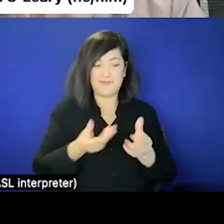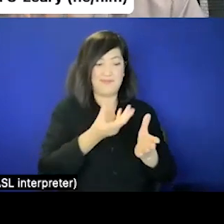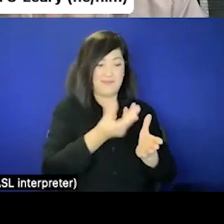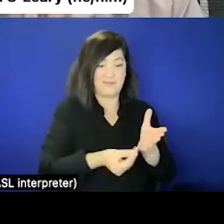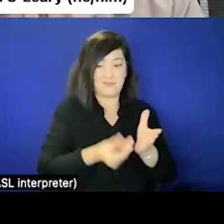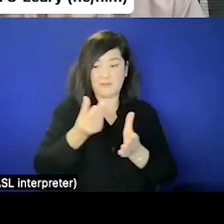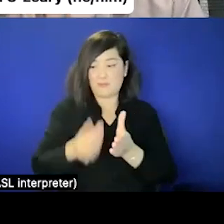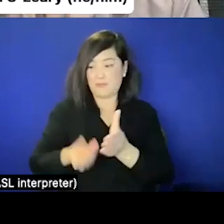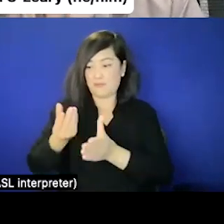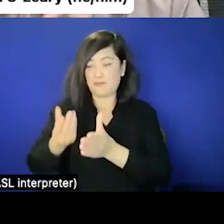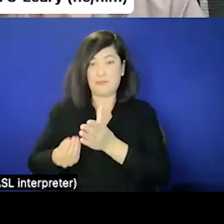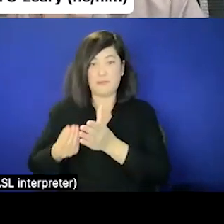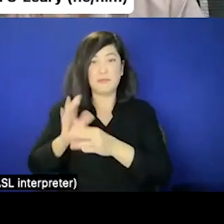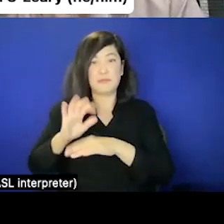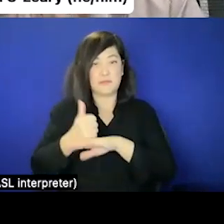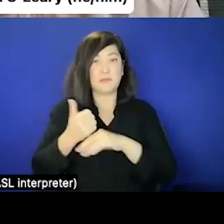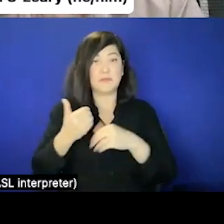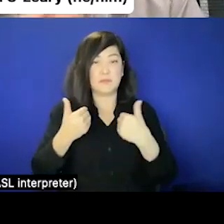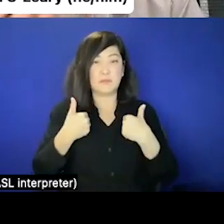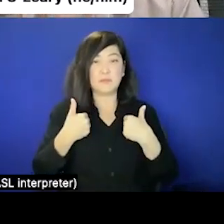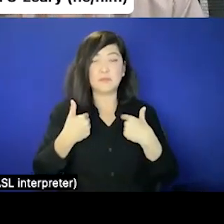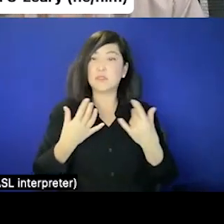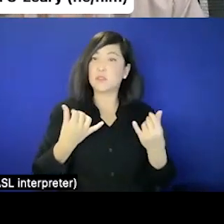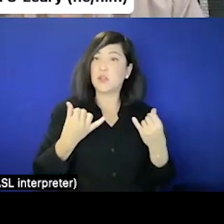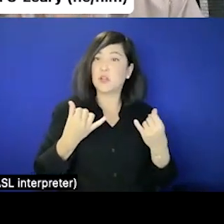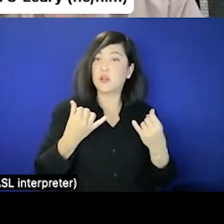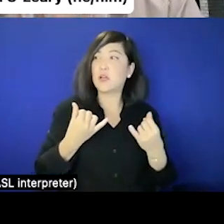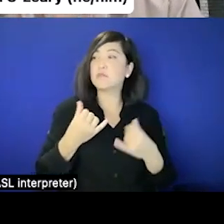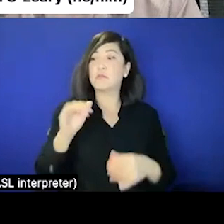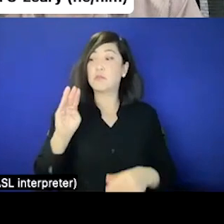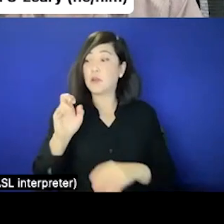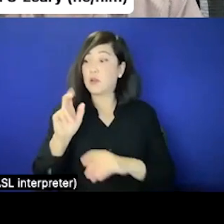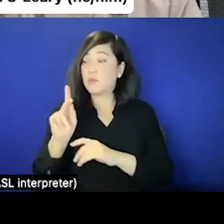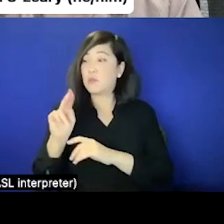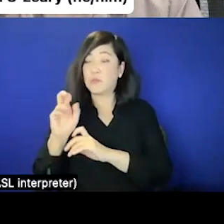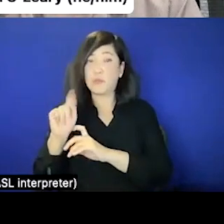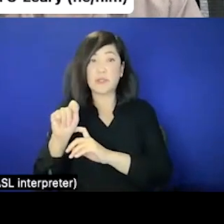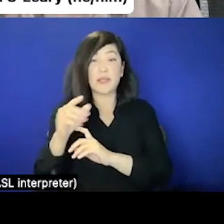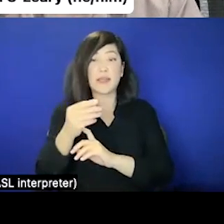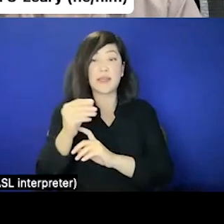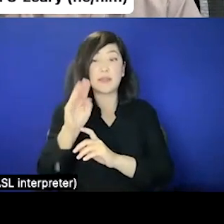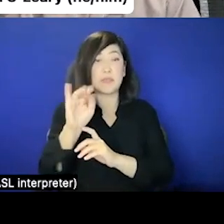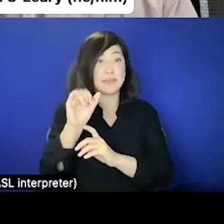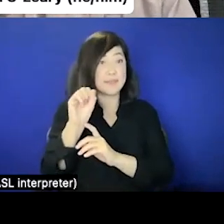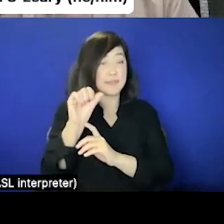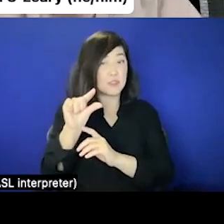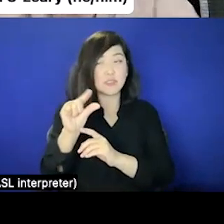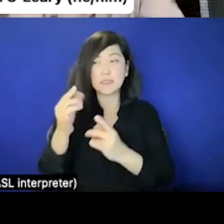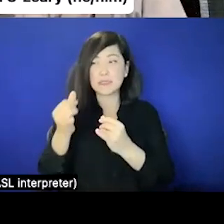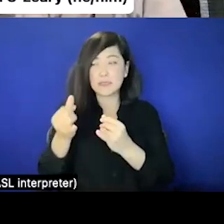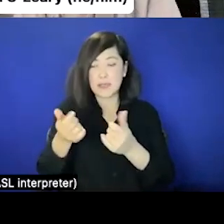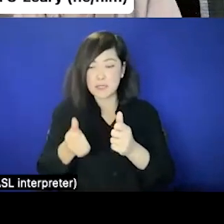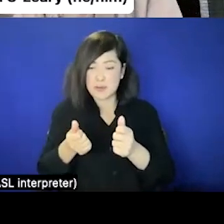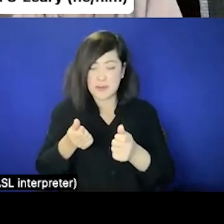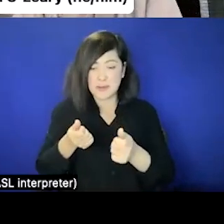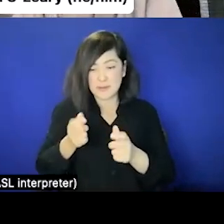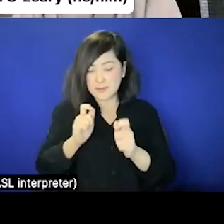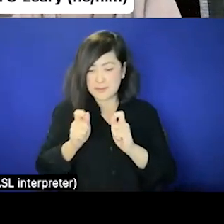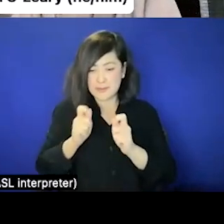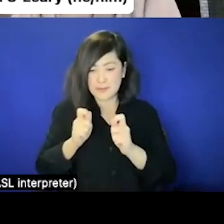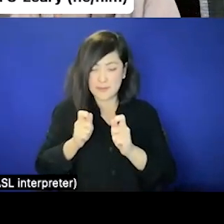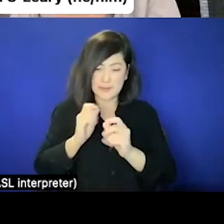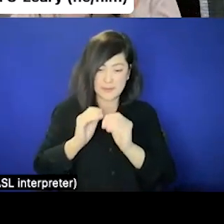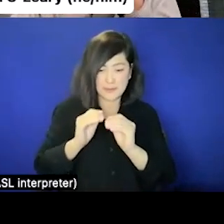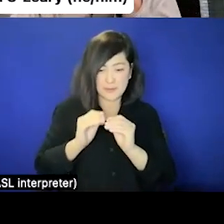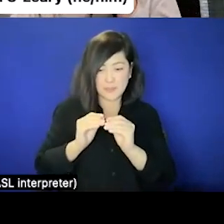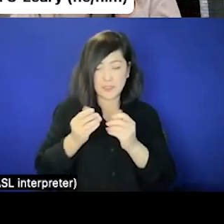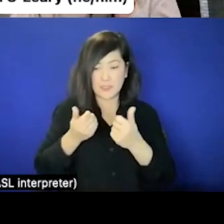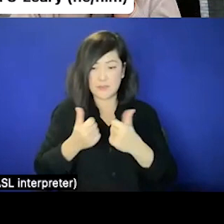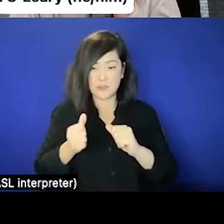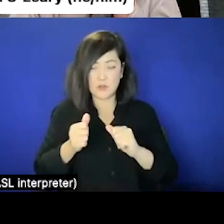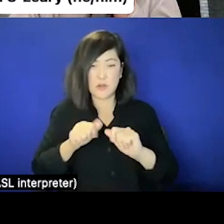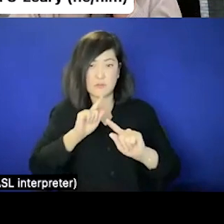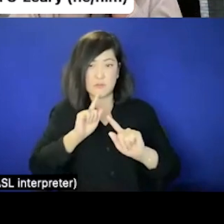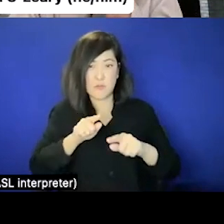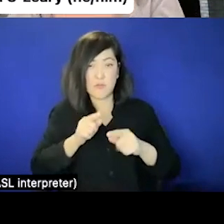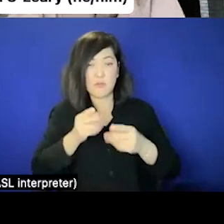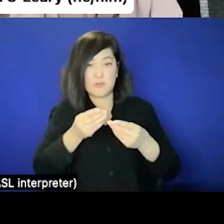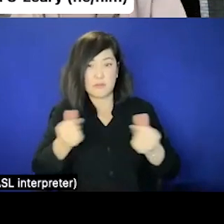that I think organisations like BookNet and BISG regularly work to try and address.